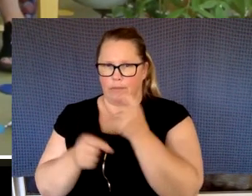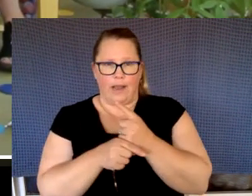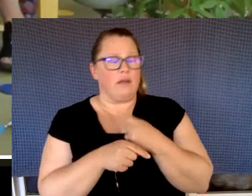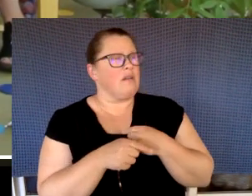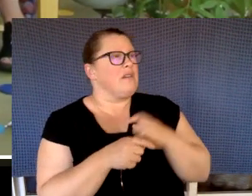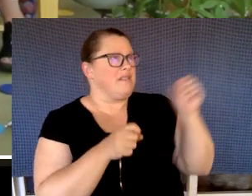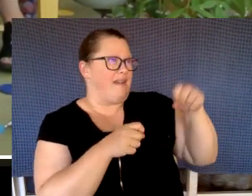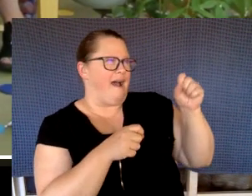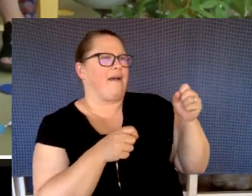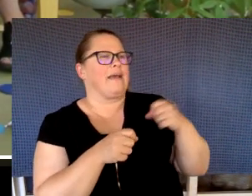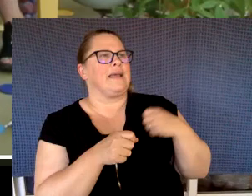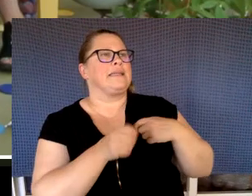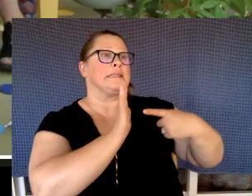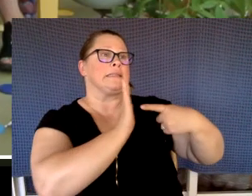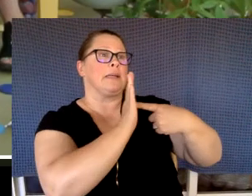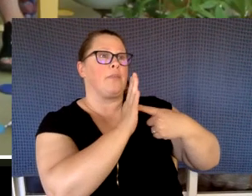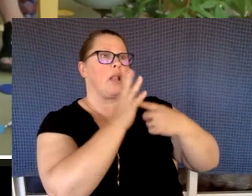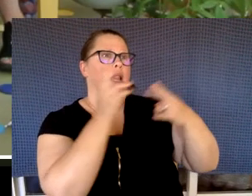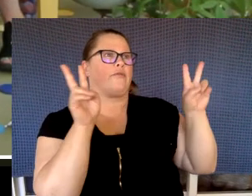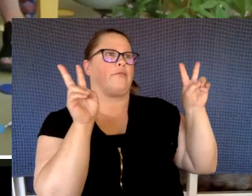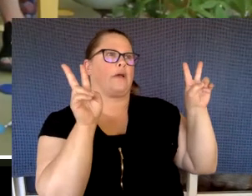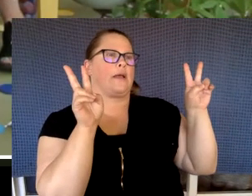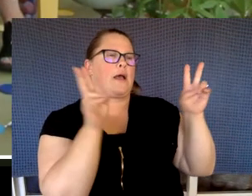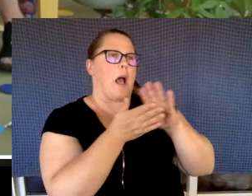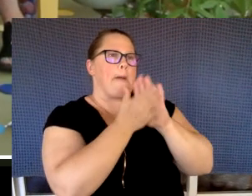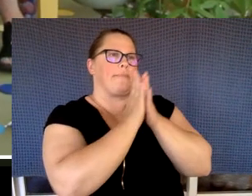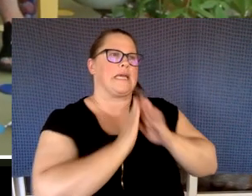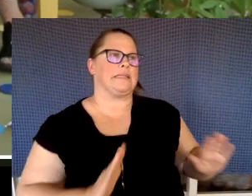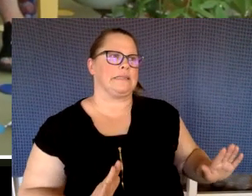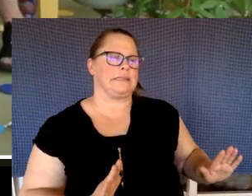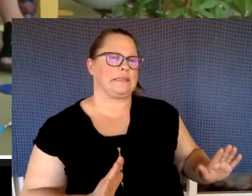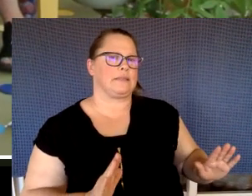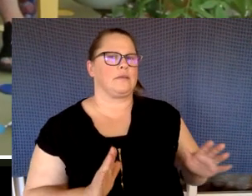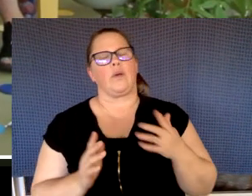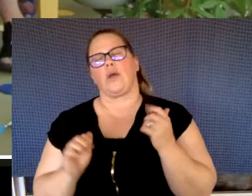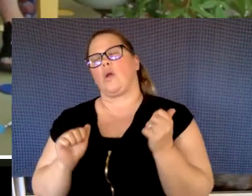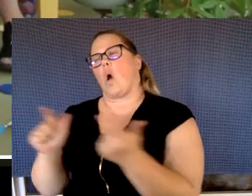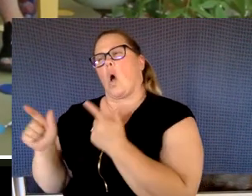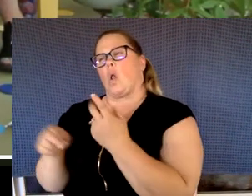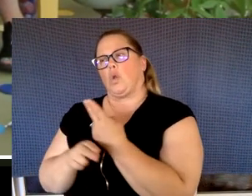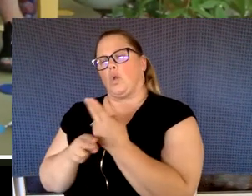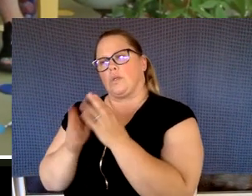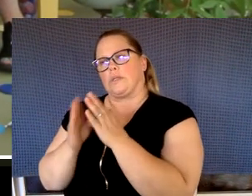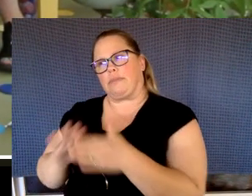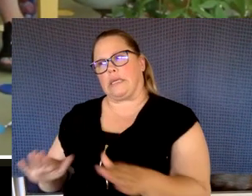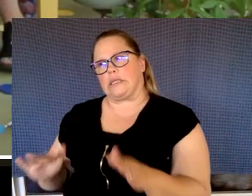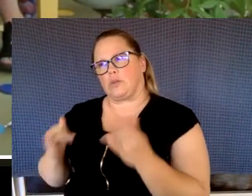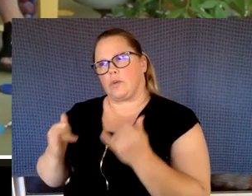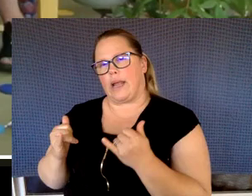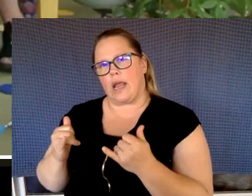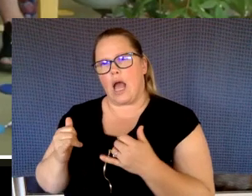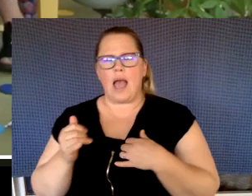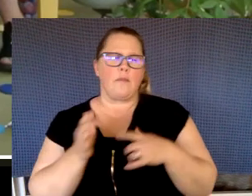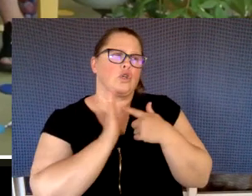kind of need that now. Oh we always could use peace. I'm just going to share a couple other books and then we're going to say goodbye.